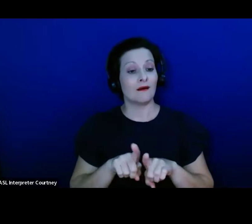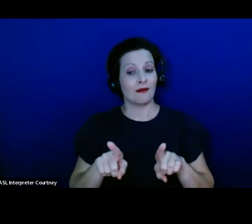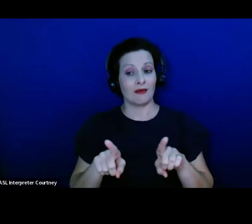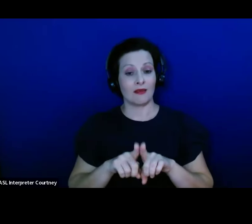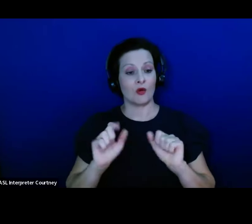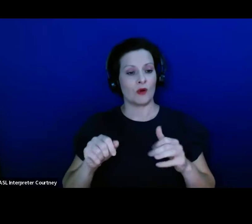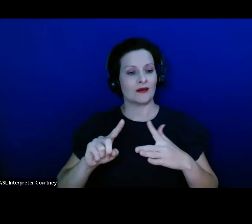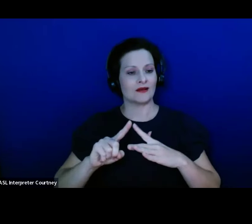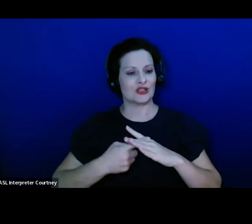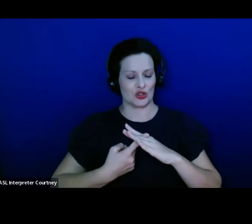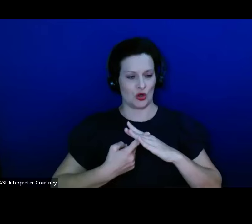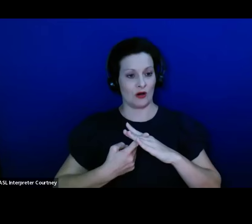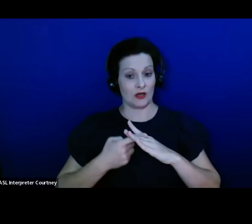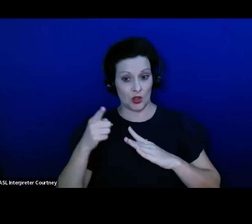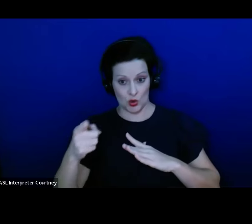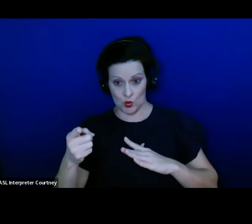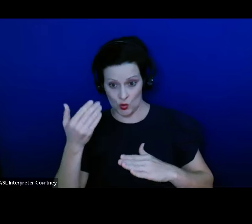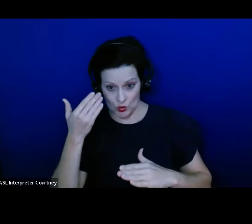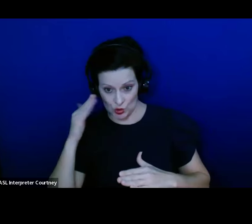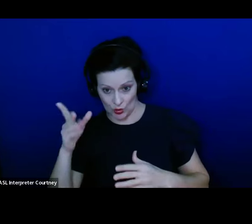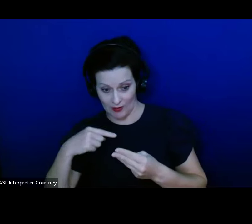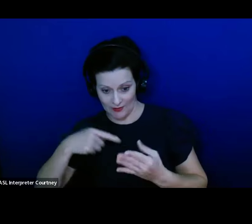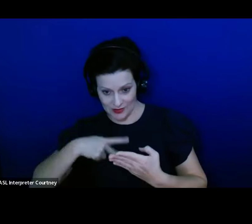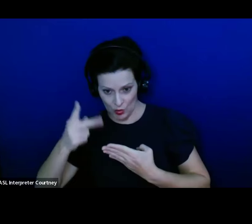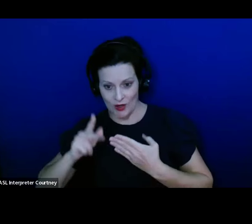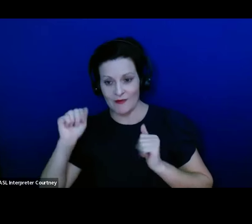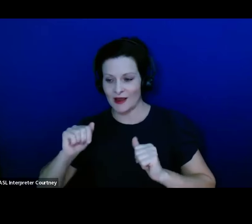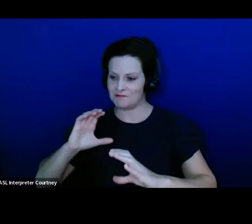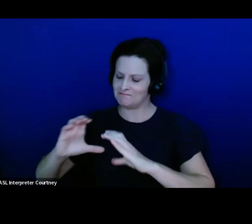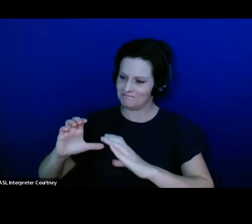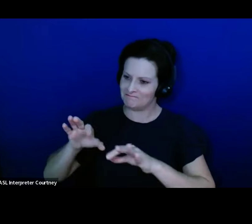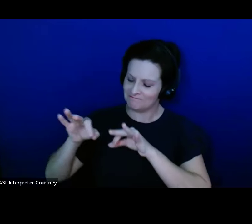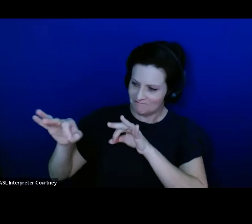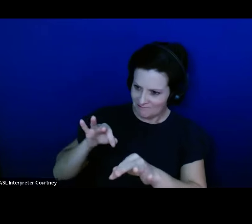communicate to anyone who is not aware of the S STEM program, what it is and what some of the